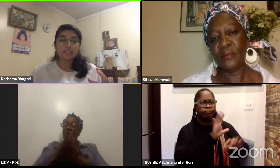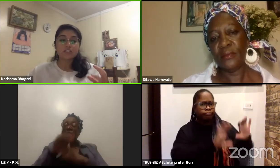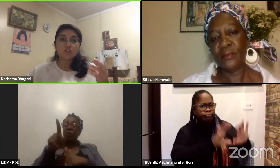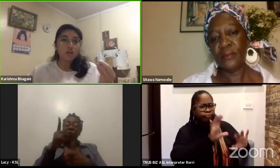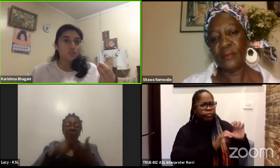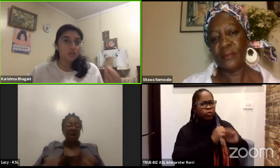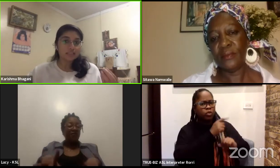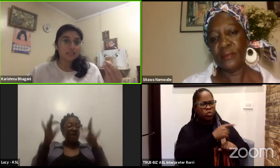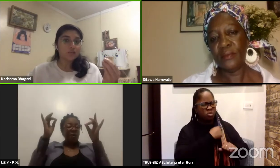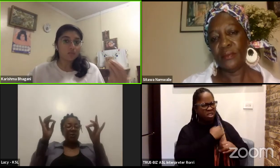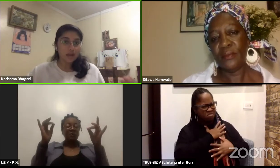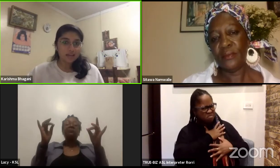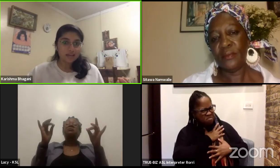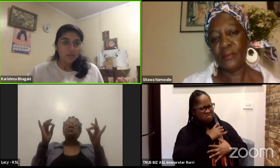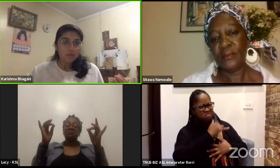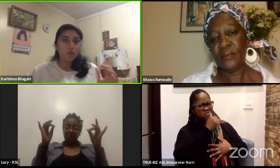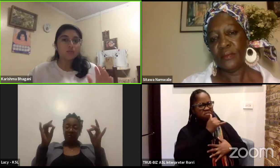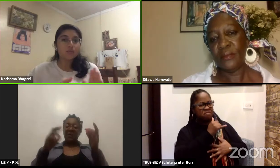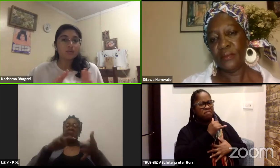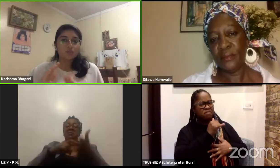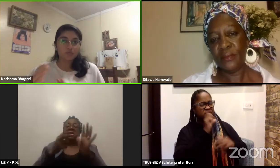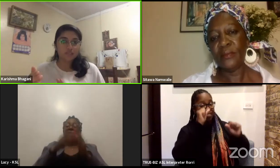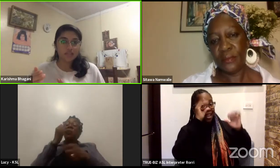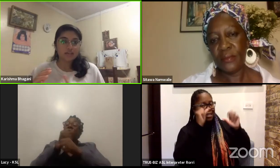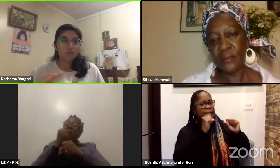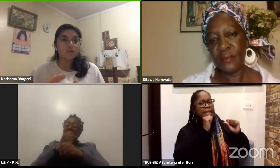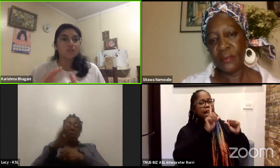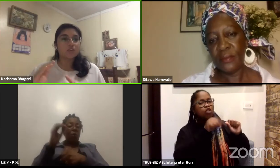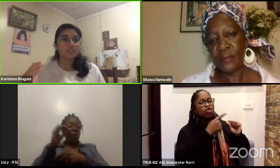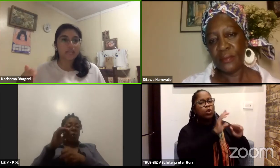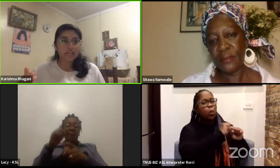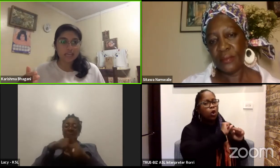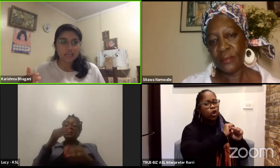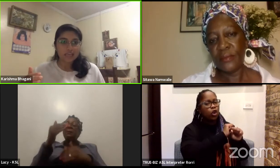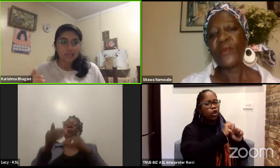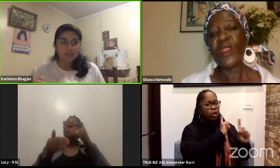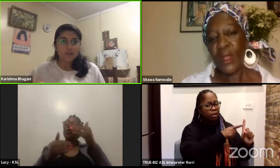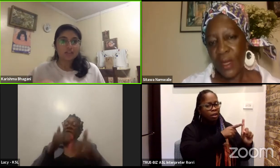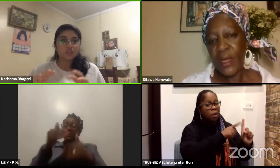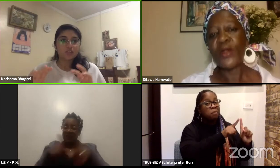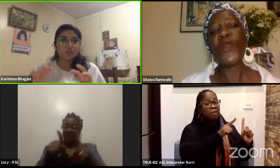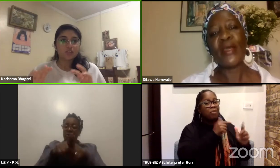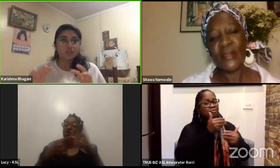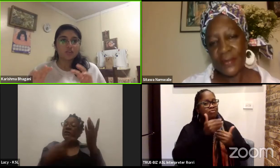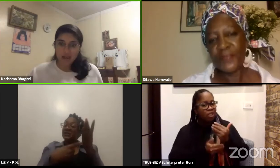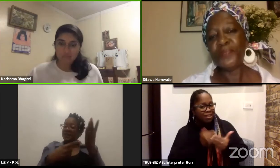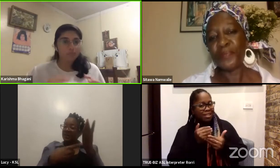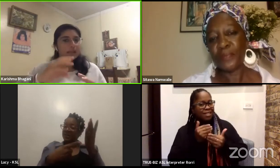is it's not just in the work but also in your process and also in your technique. There's this sort of stripping down, the peeling